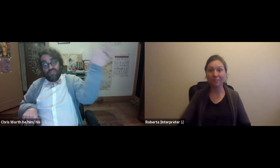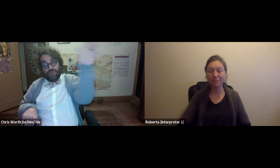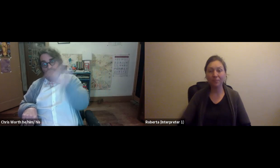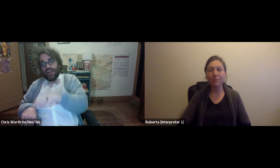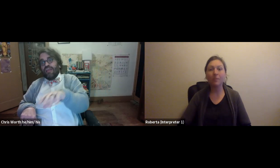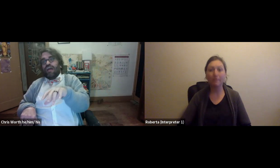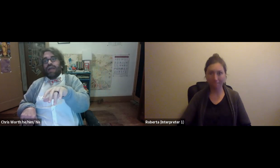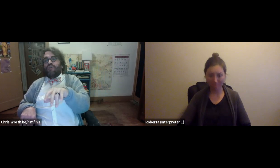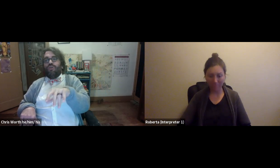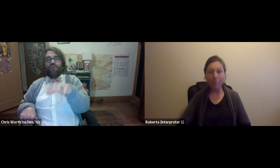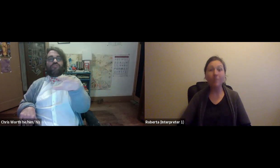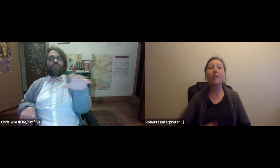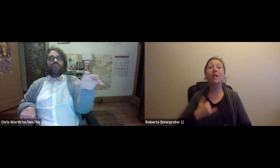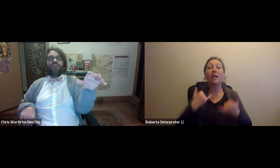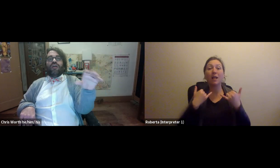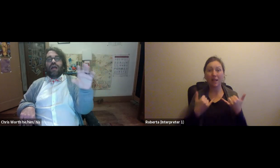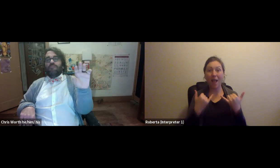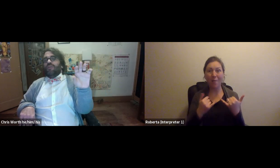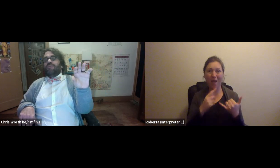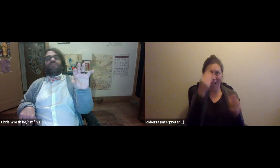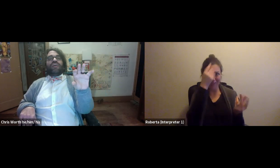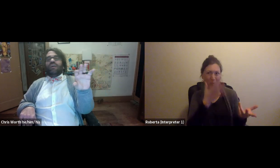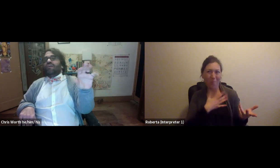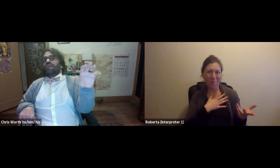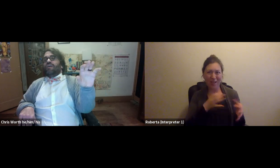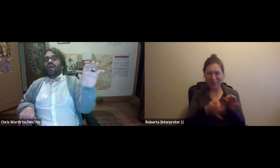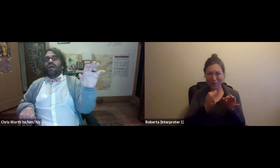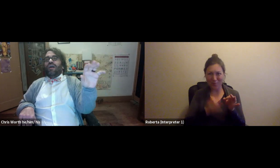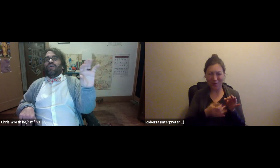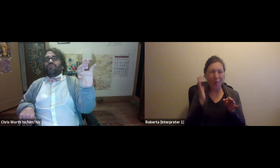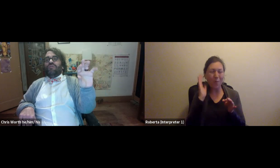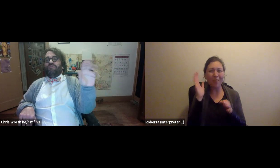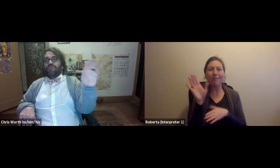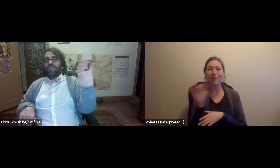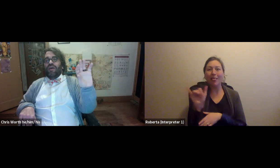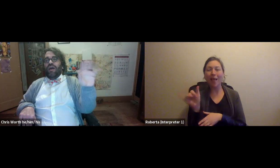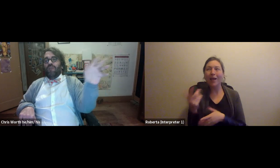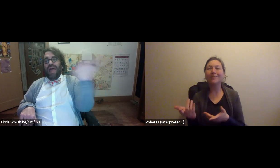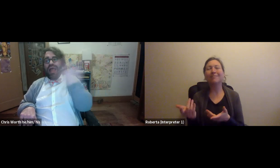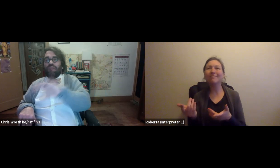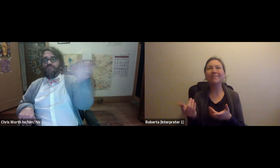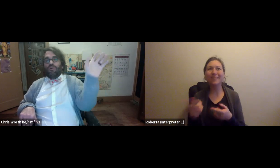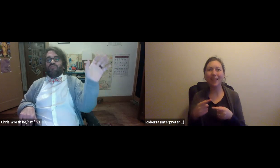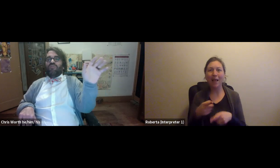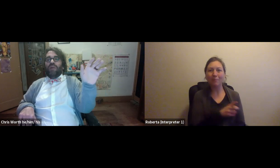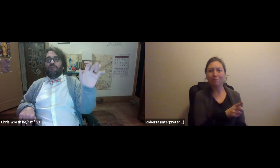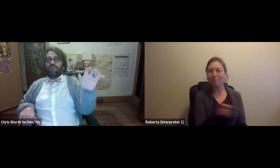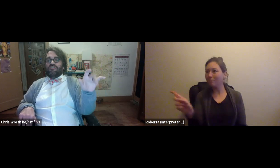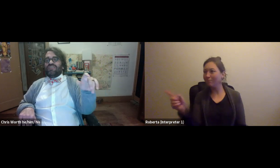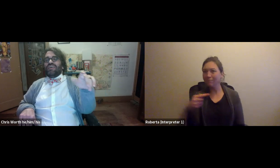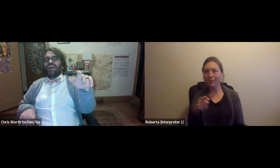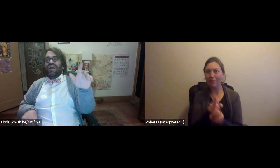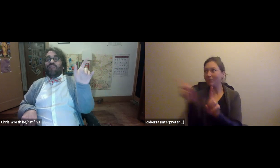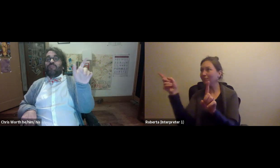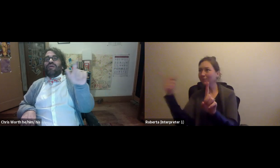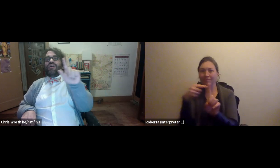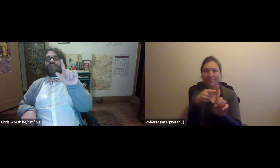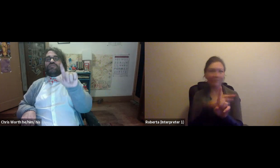forward, I told our interpreter I'm going to be like a sort of back-and-forthwith my words, so